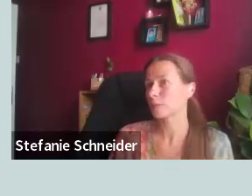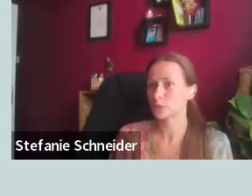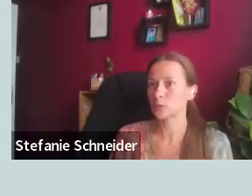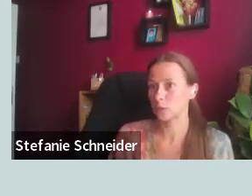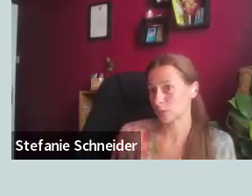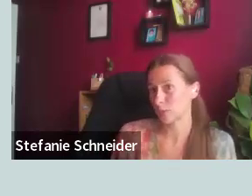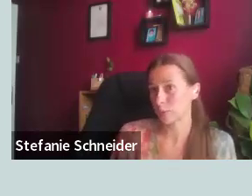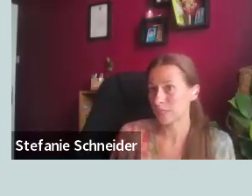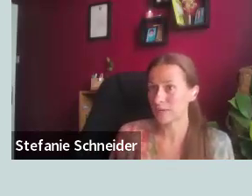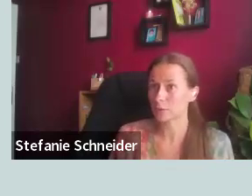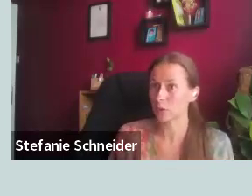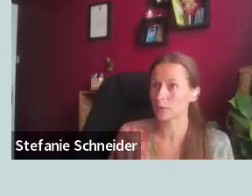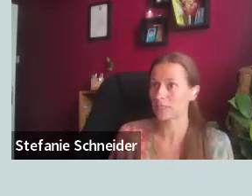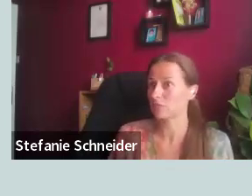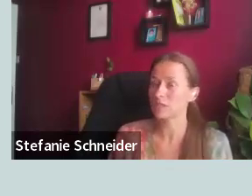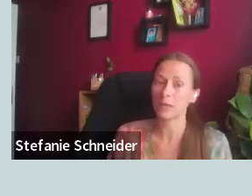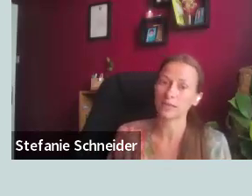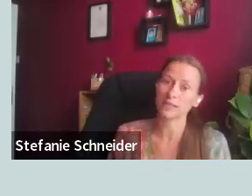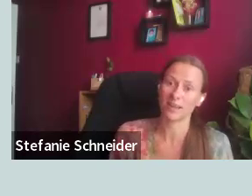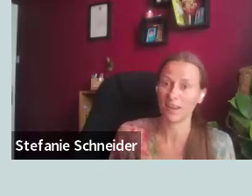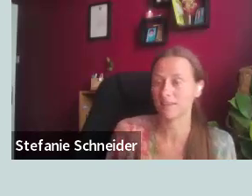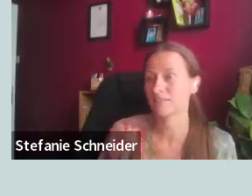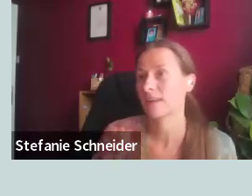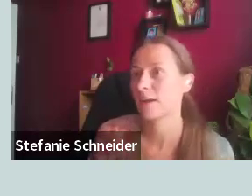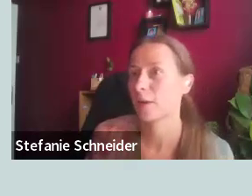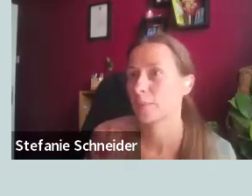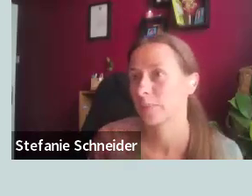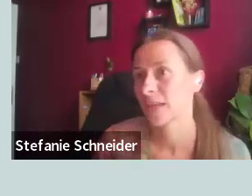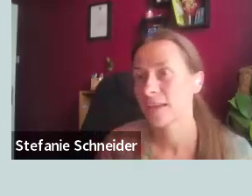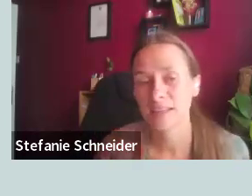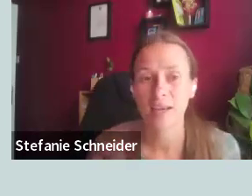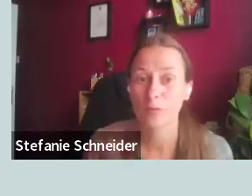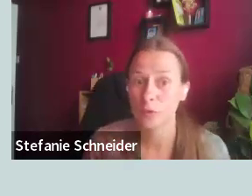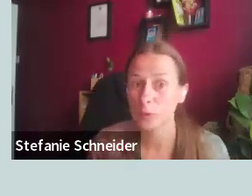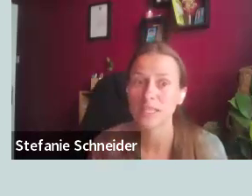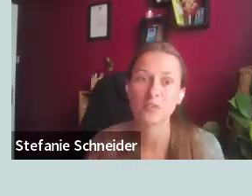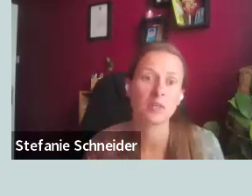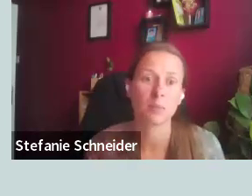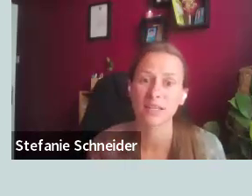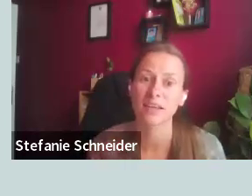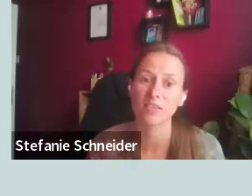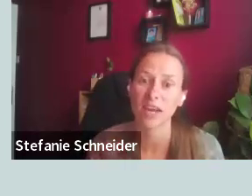reviewer number two was probably never told in feedback that their reviews and the feedback that